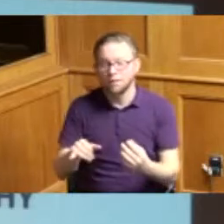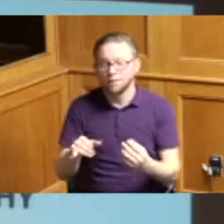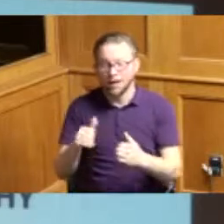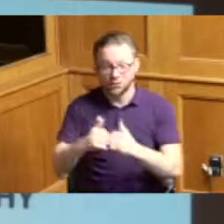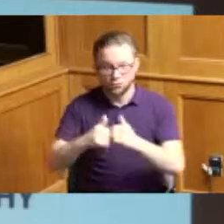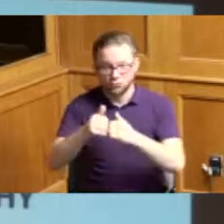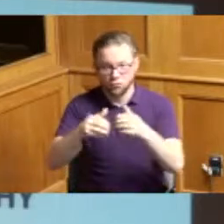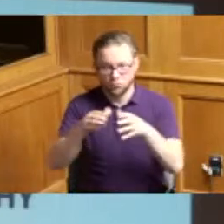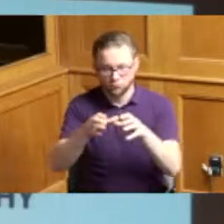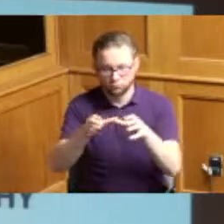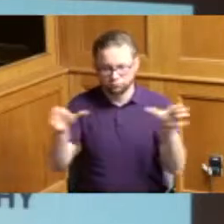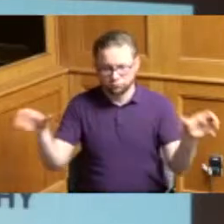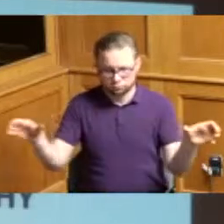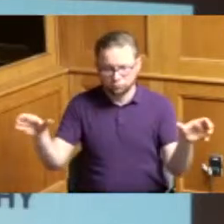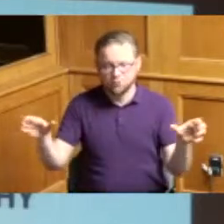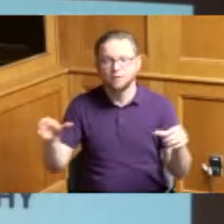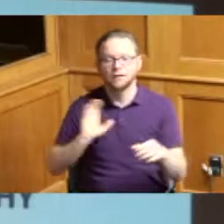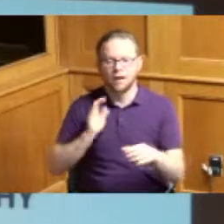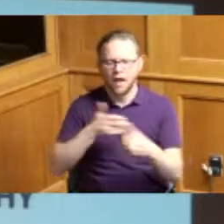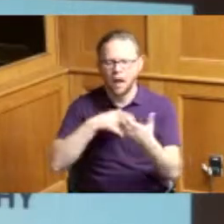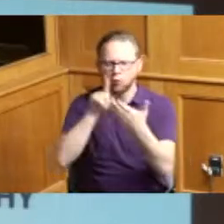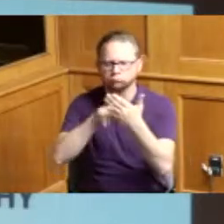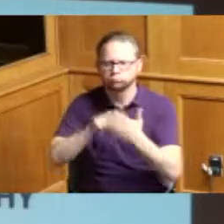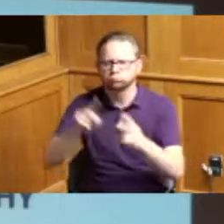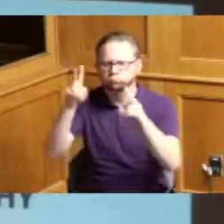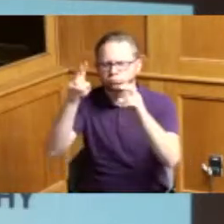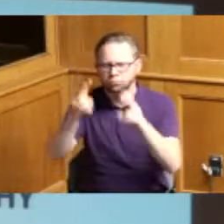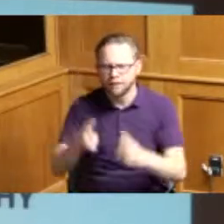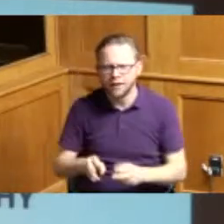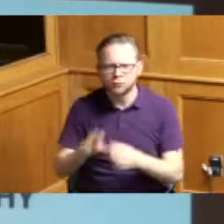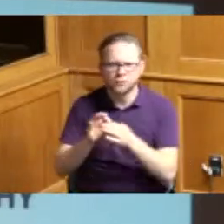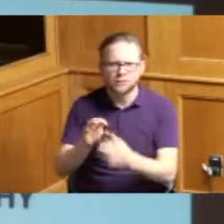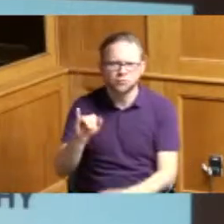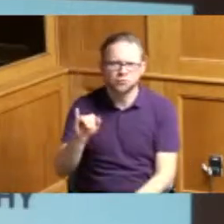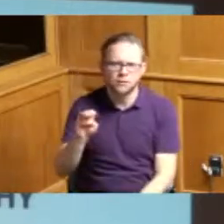analysis and our our rate structure so we're going to get through the next several slides